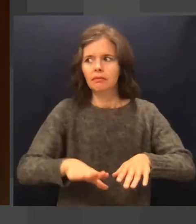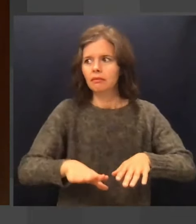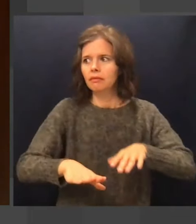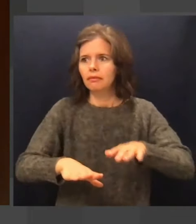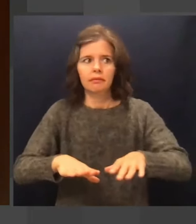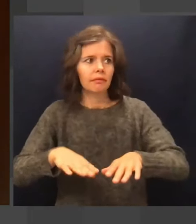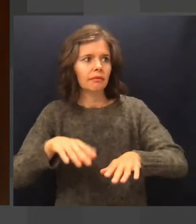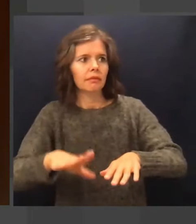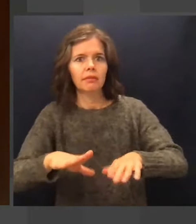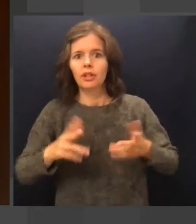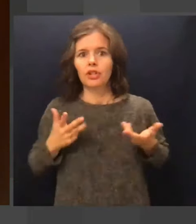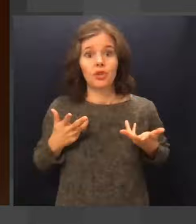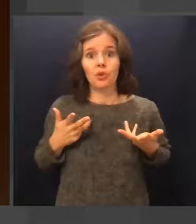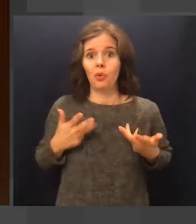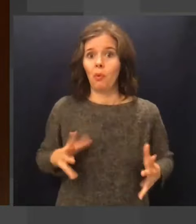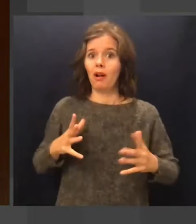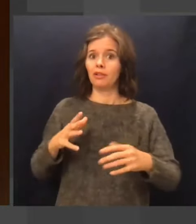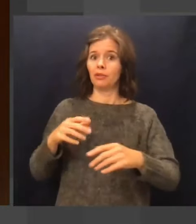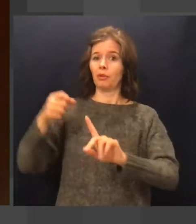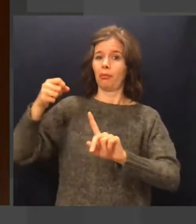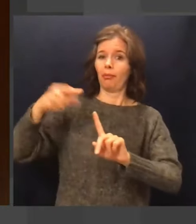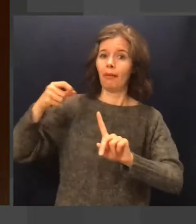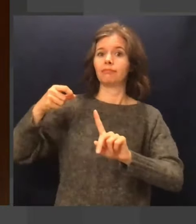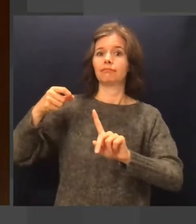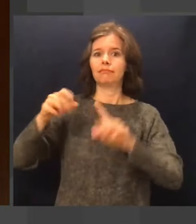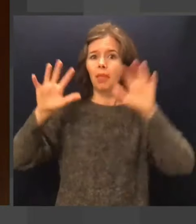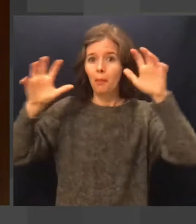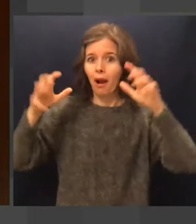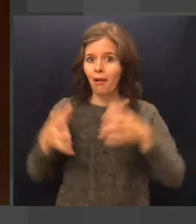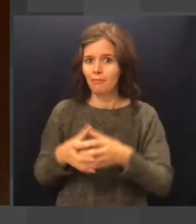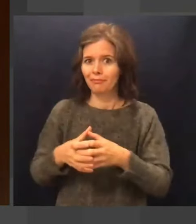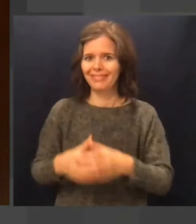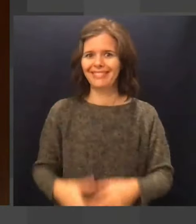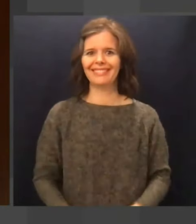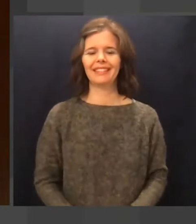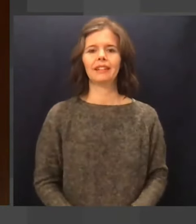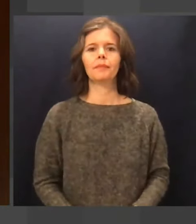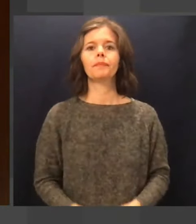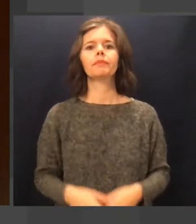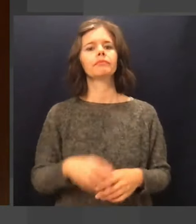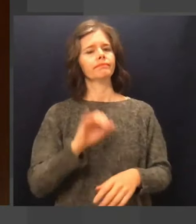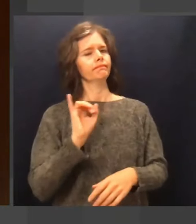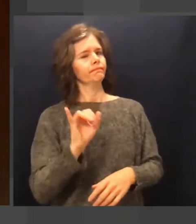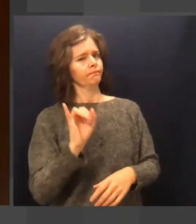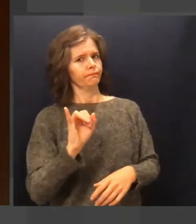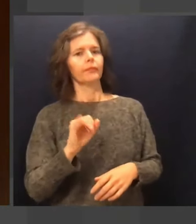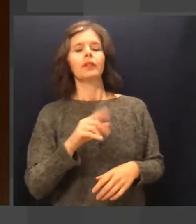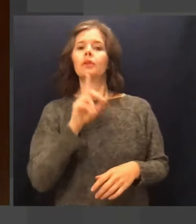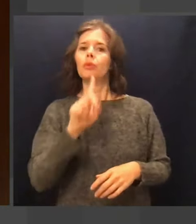WITH THIS MOB WE WANTED TO MAKE SURE THAT WE RECAPTURED THE